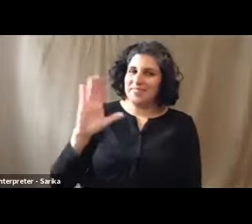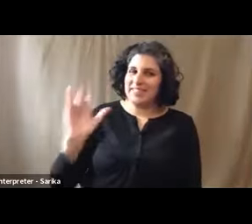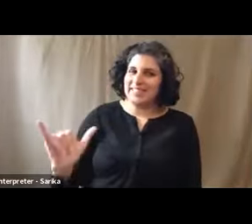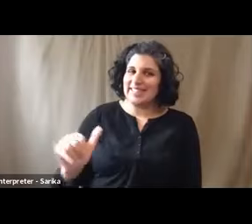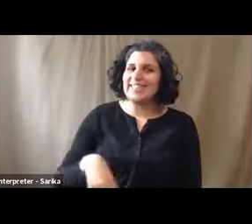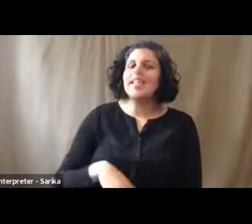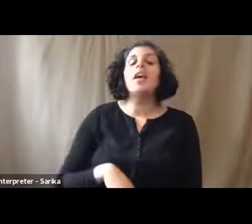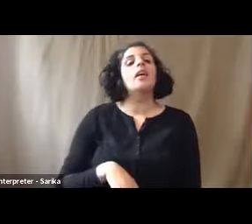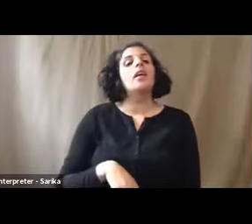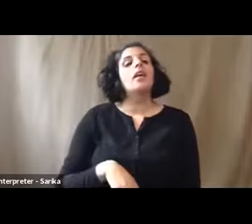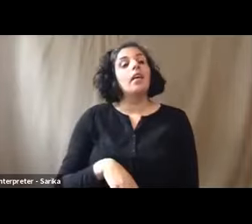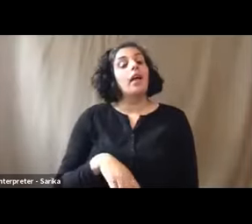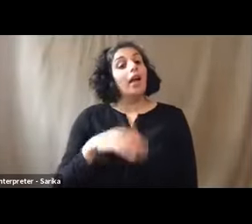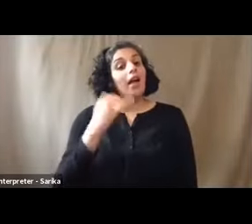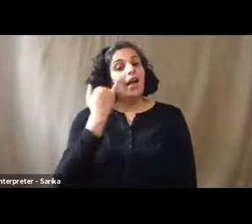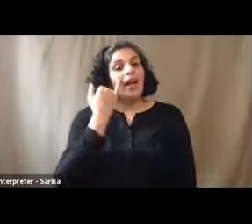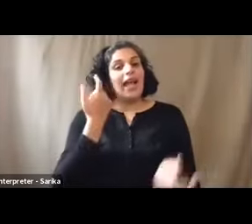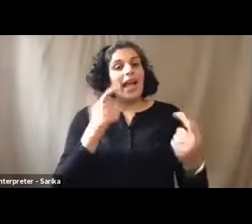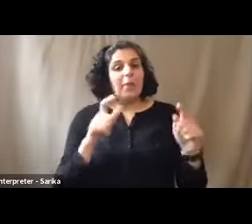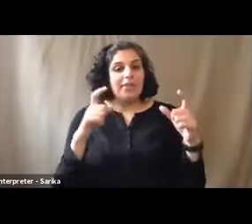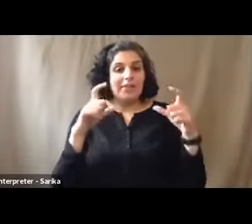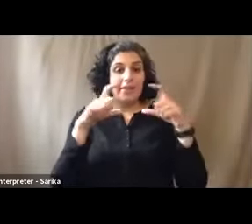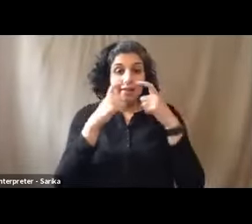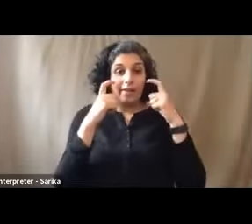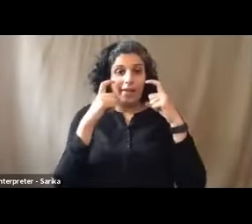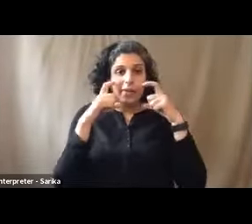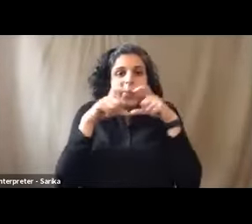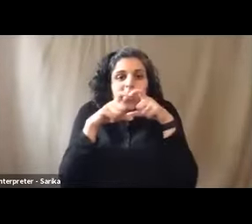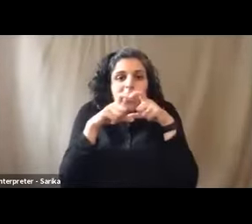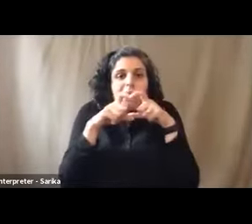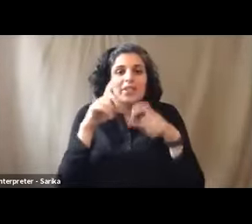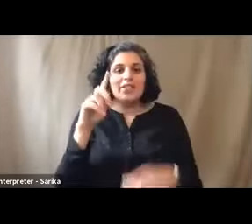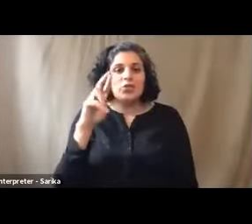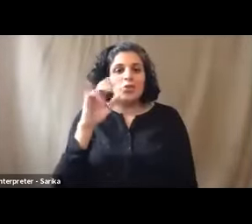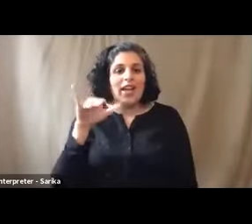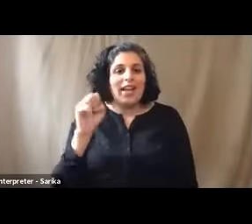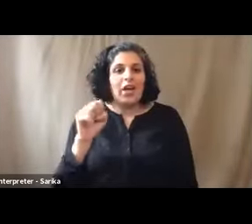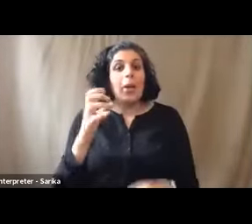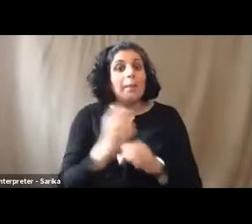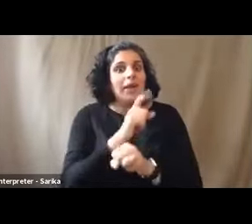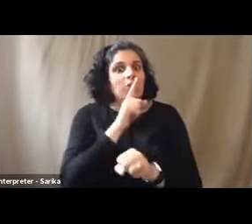If it happens to shrink in the dryer, be sure that it can still cover your nose and mouth